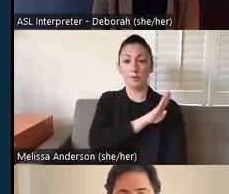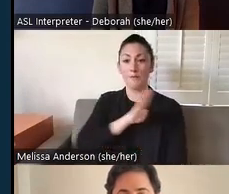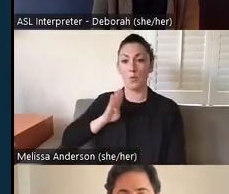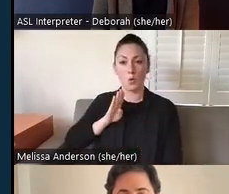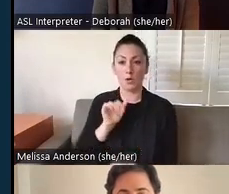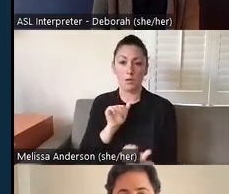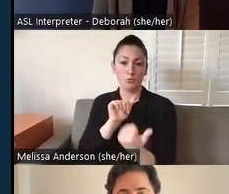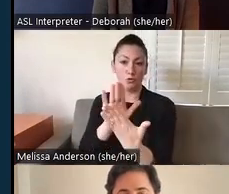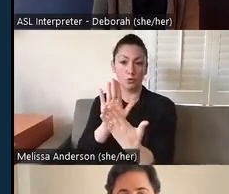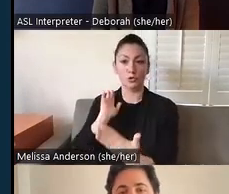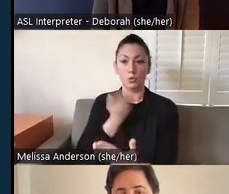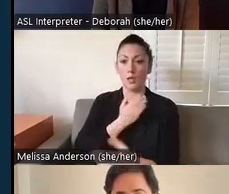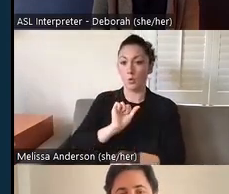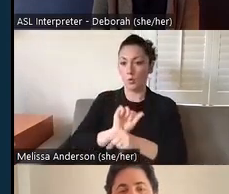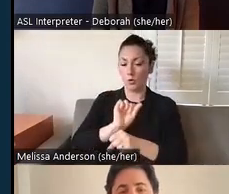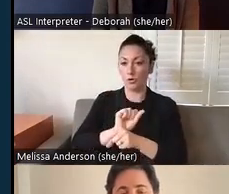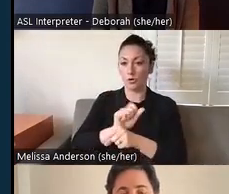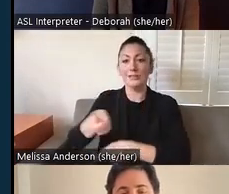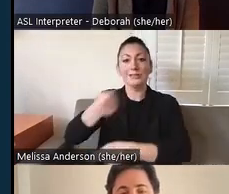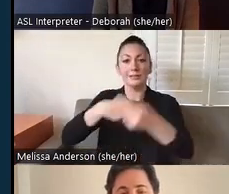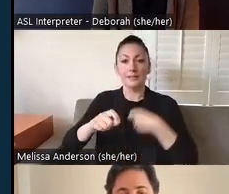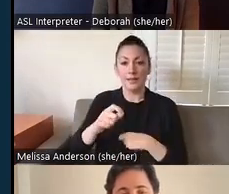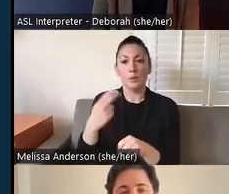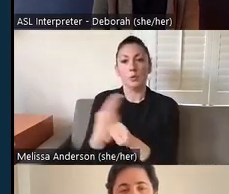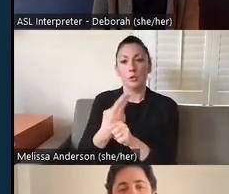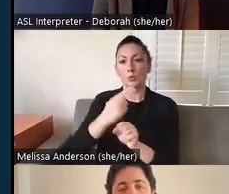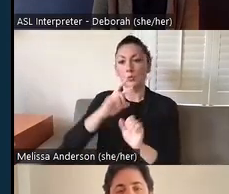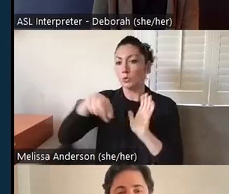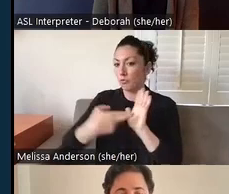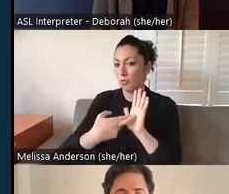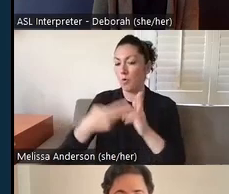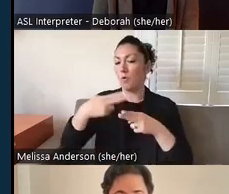Now we don't use an advisory board approach. Instead,